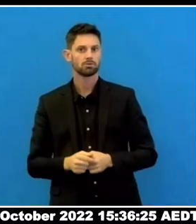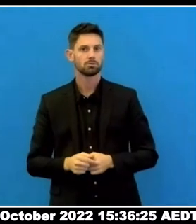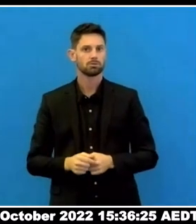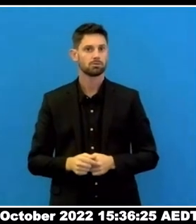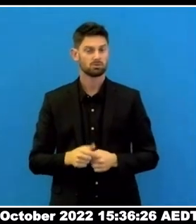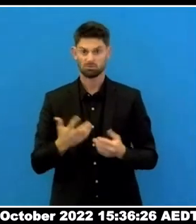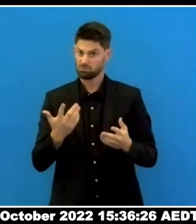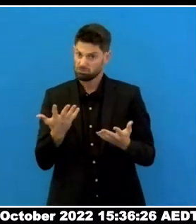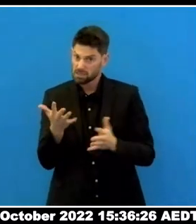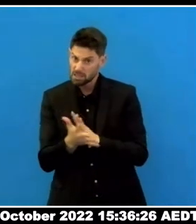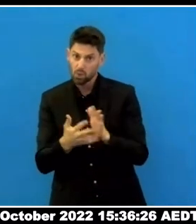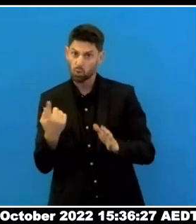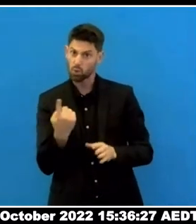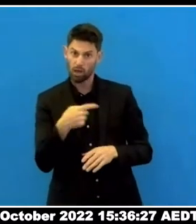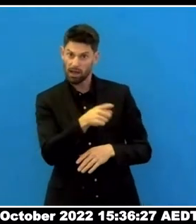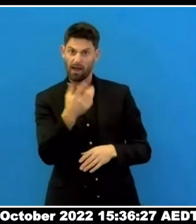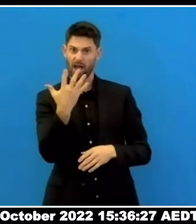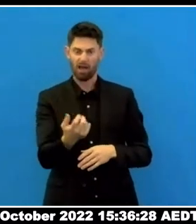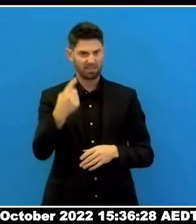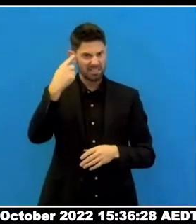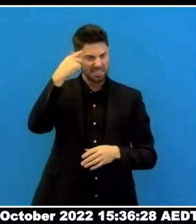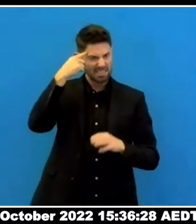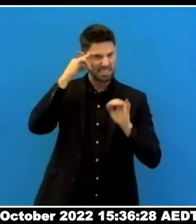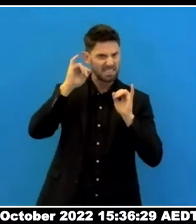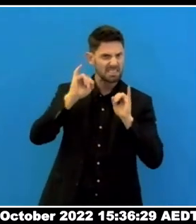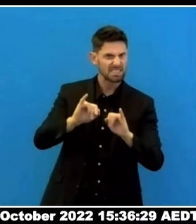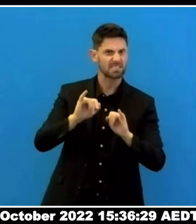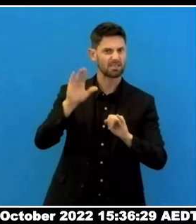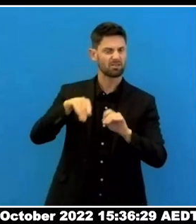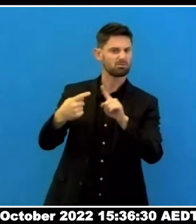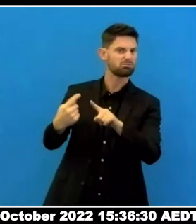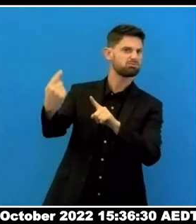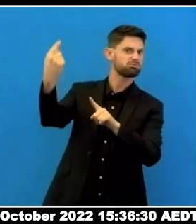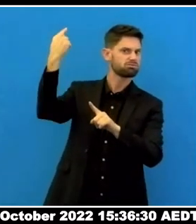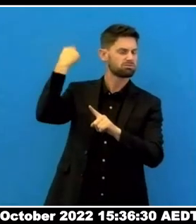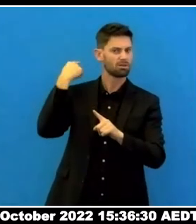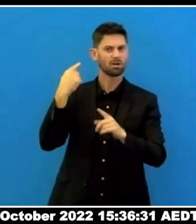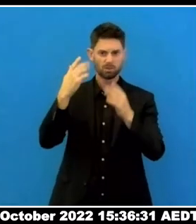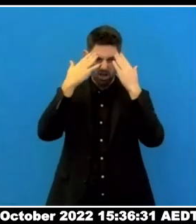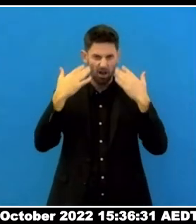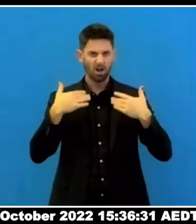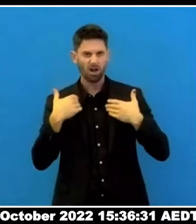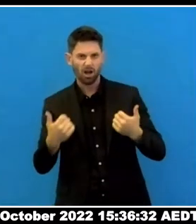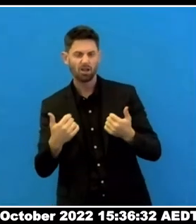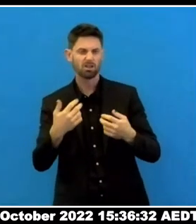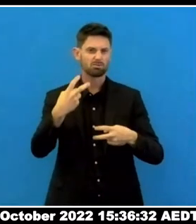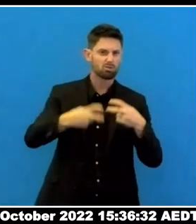if you are suffering from trauma or mental health problem, due to the connection or like you can hardly hear